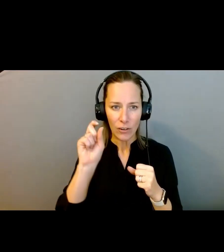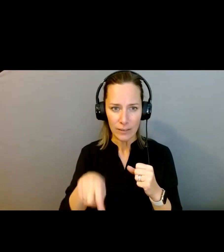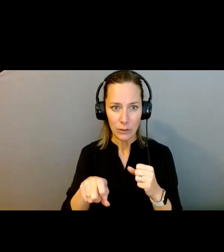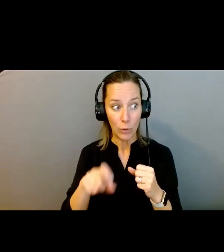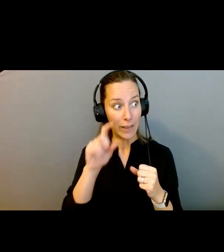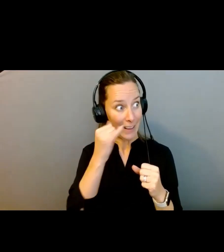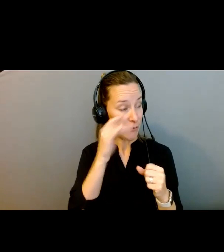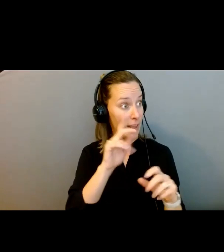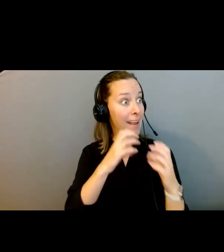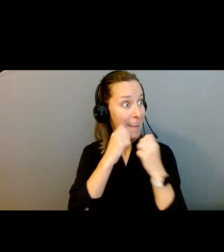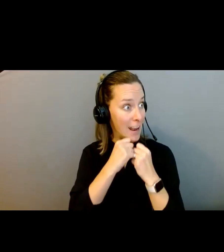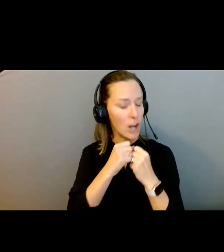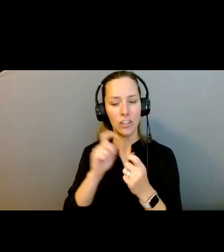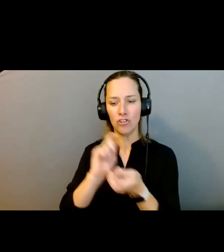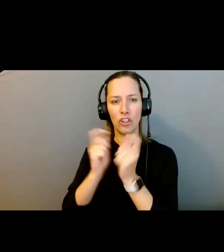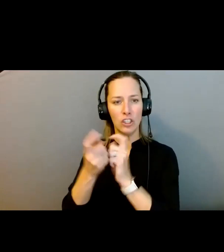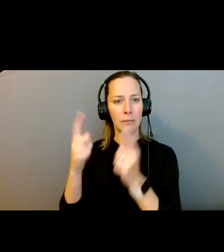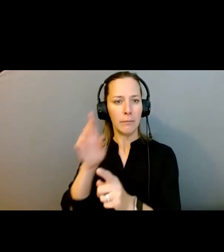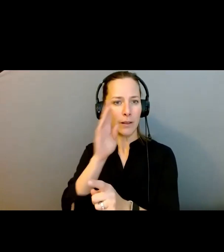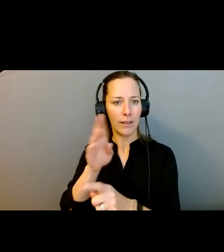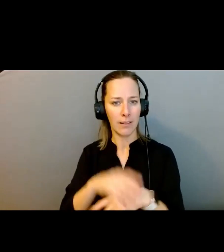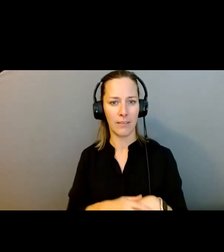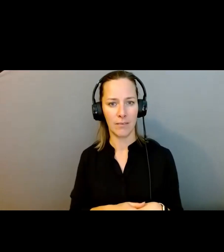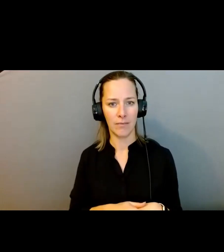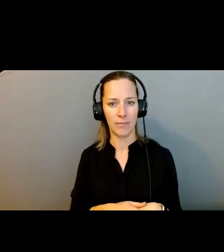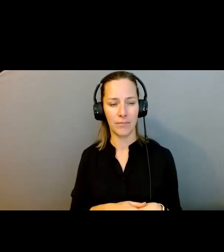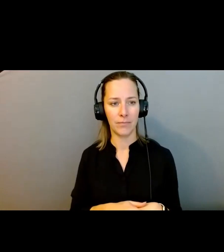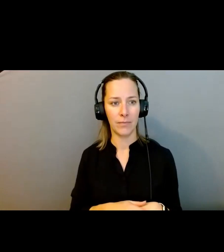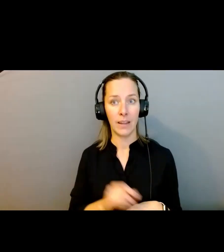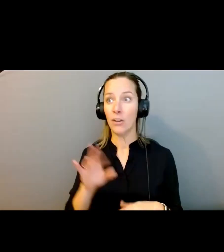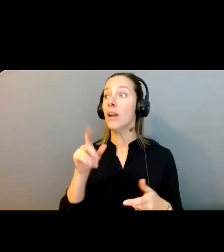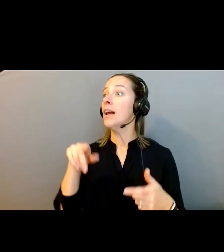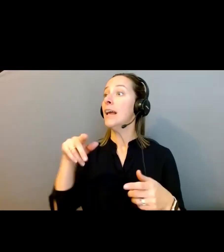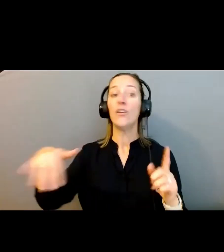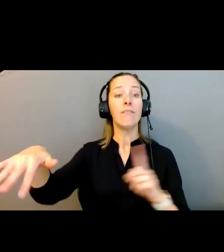You know, there shouldn't be any question when we go into any environment, whether there's a